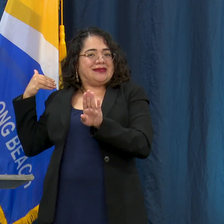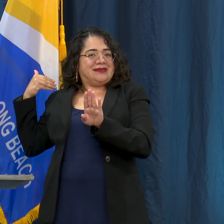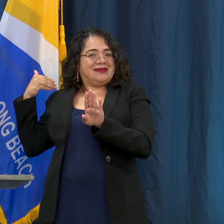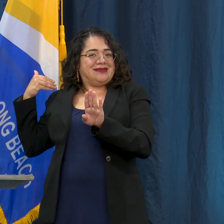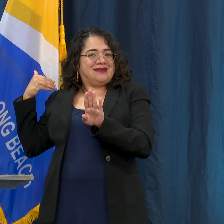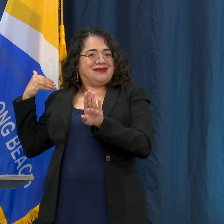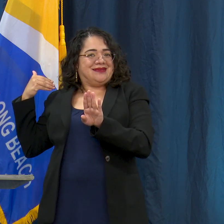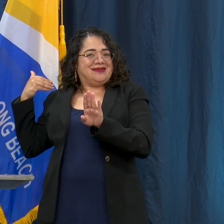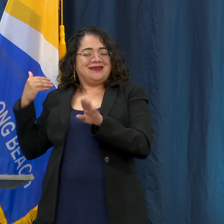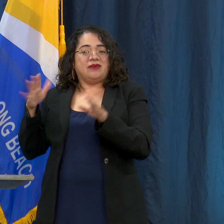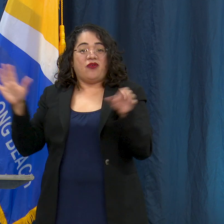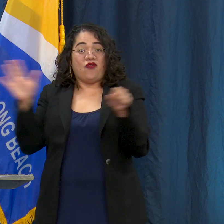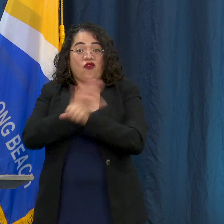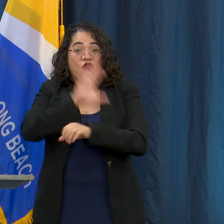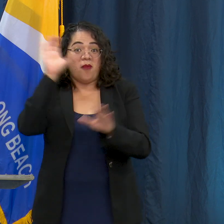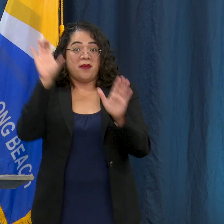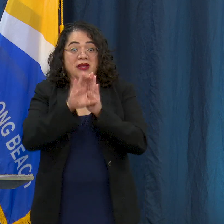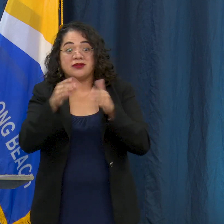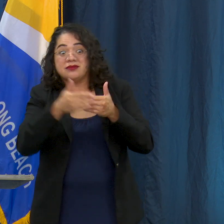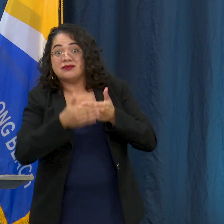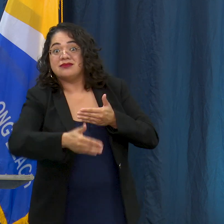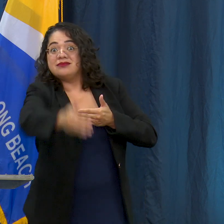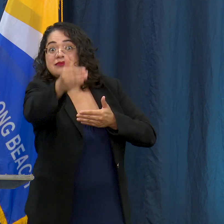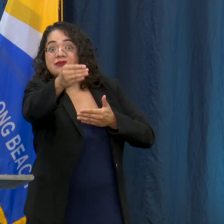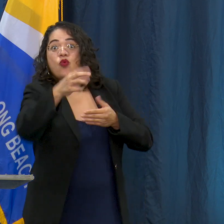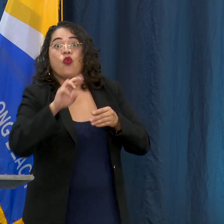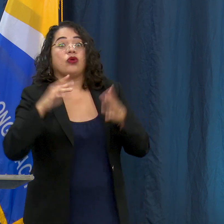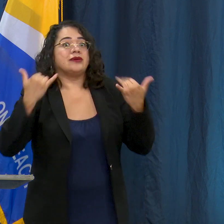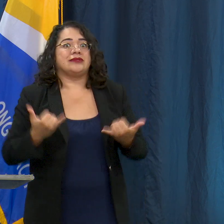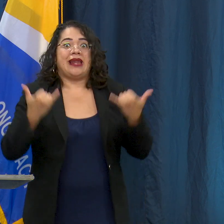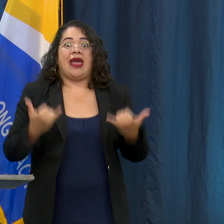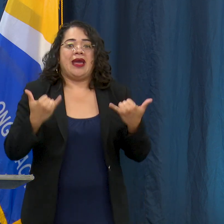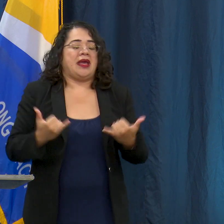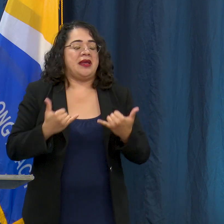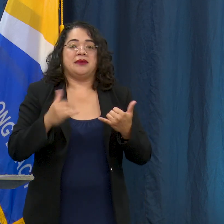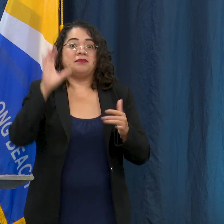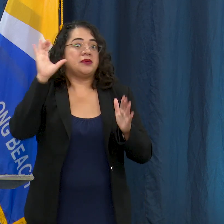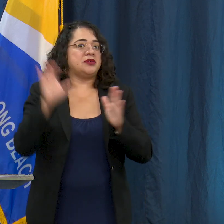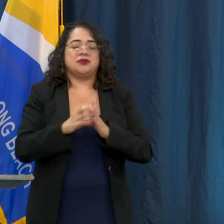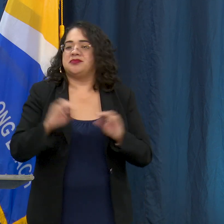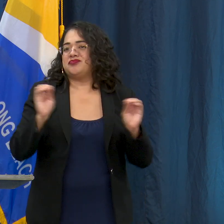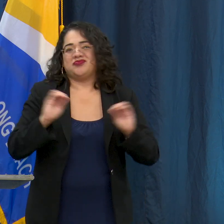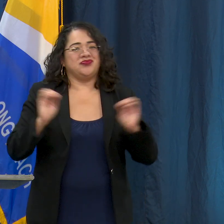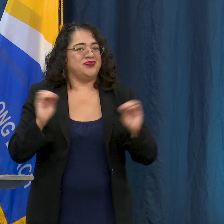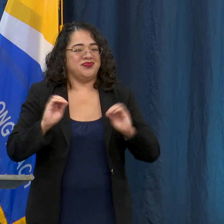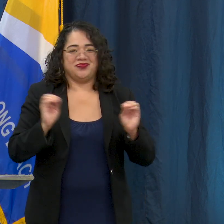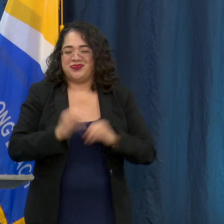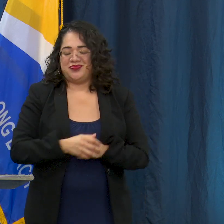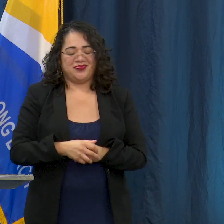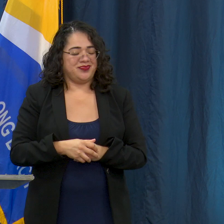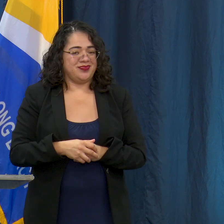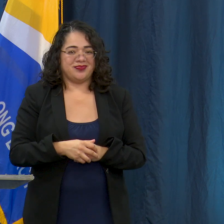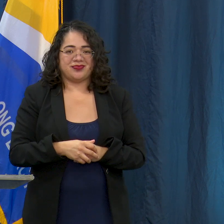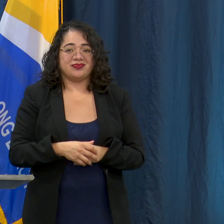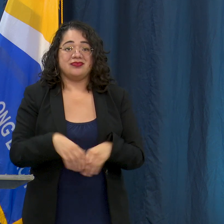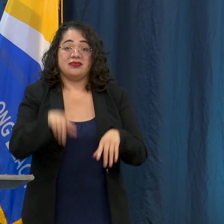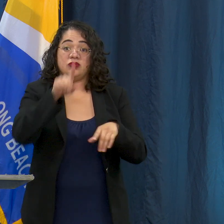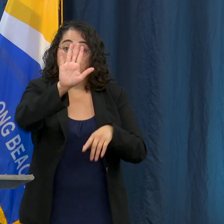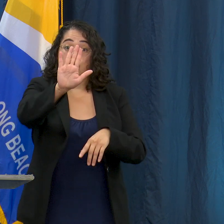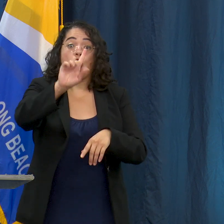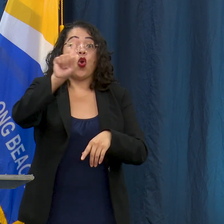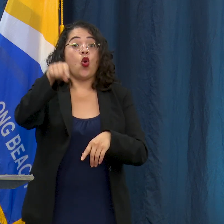you a complete picture. So if all you do is test your employees that will not be